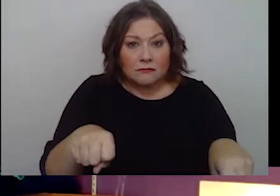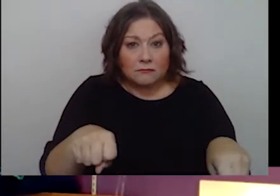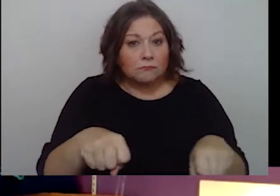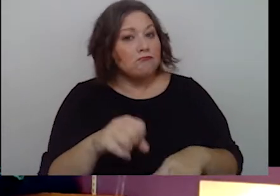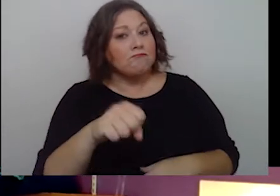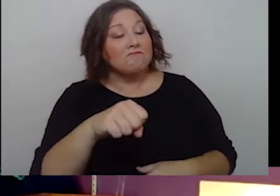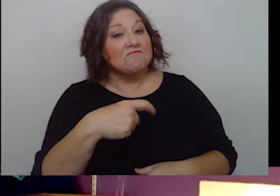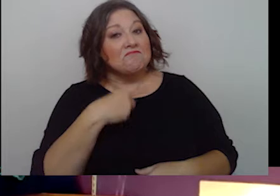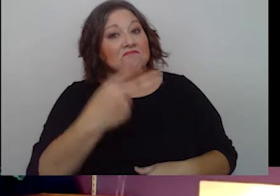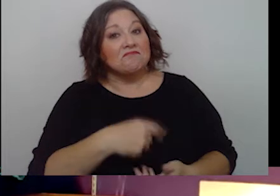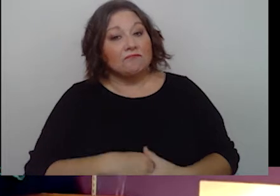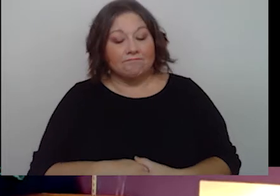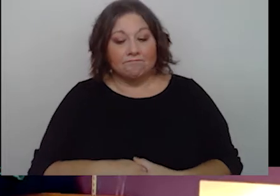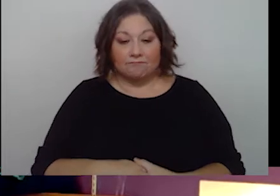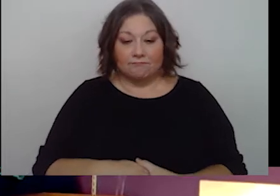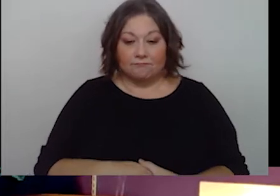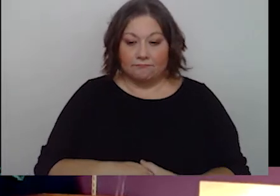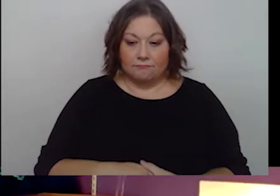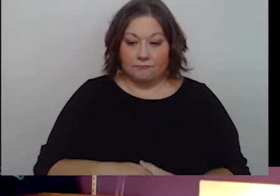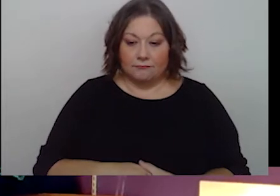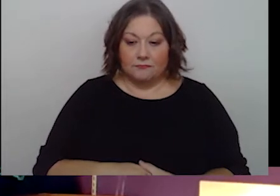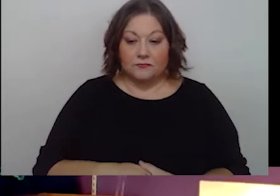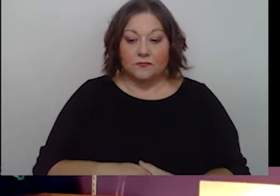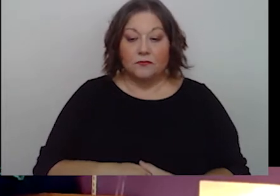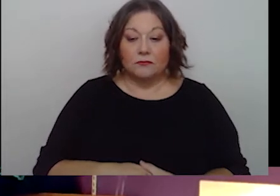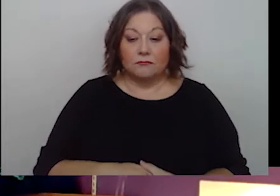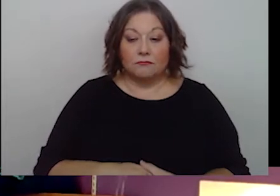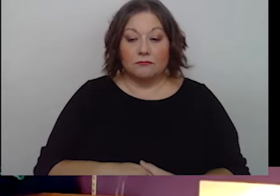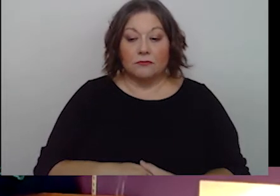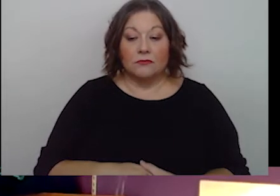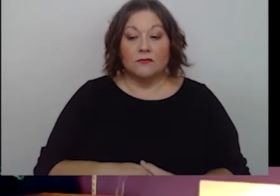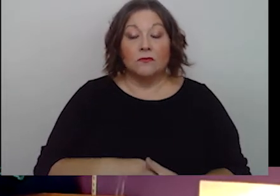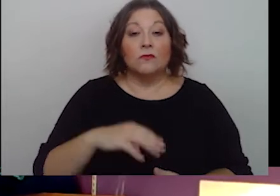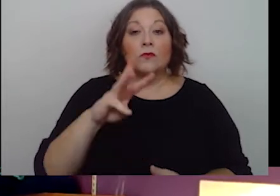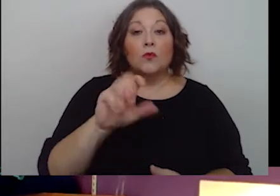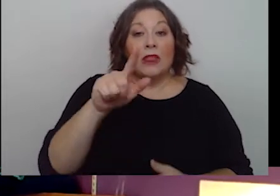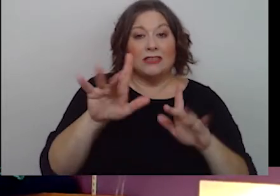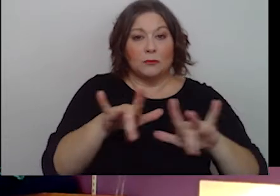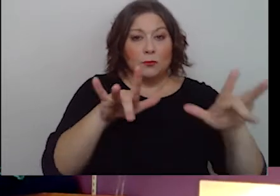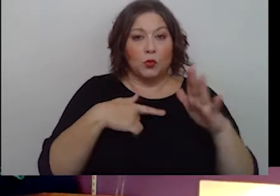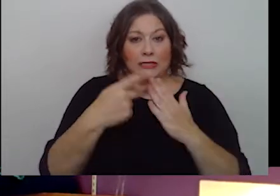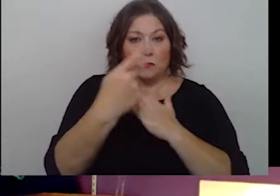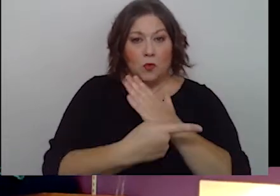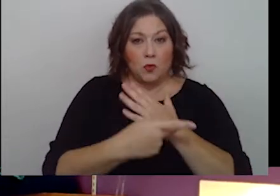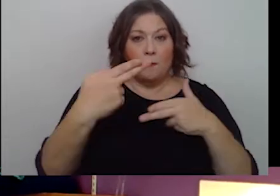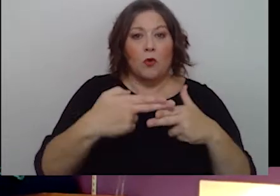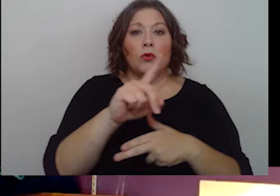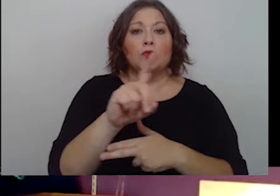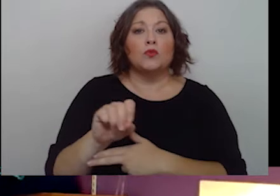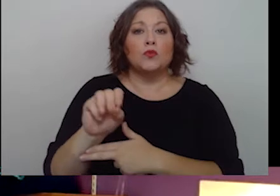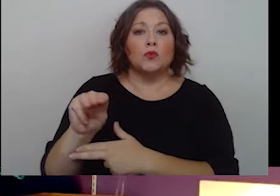Max: I can see most of it, yeah. Paul: Okay, well it has a program on it called ZoomText